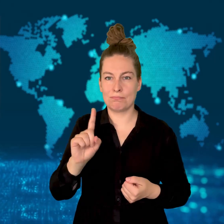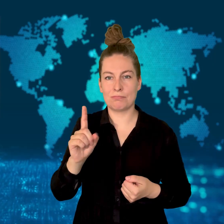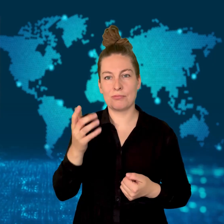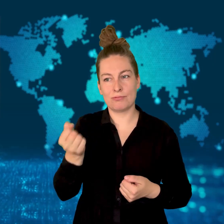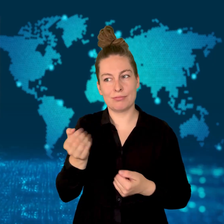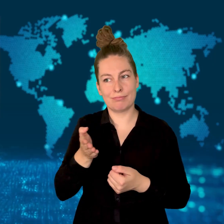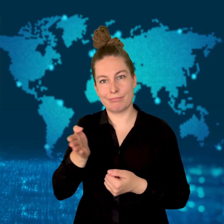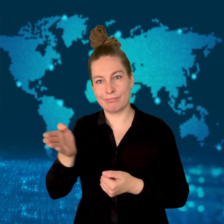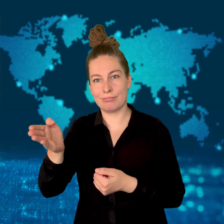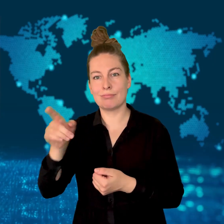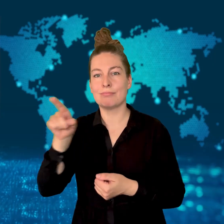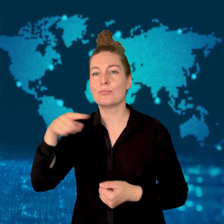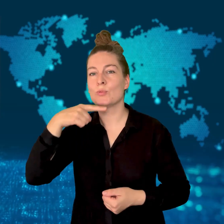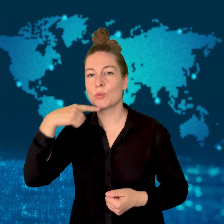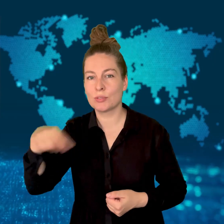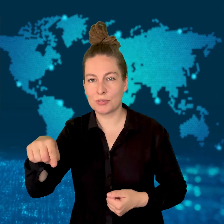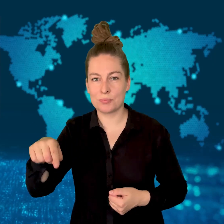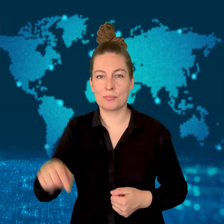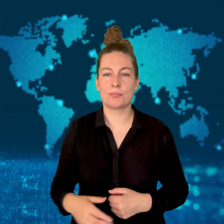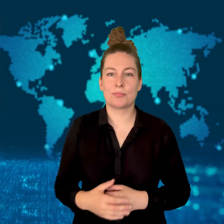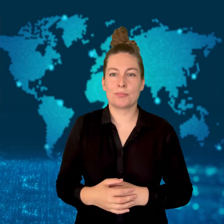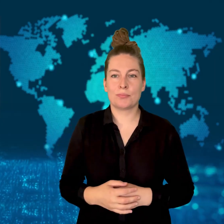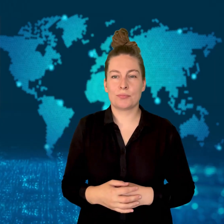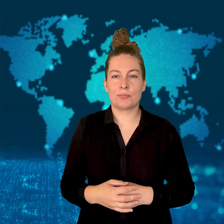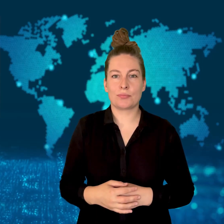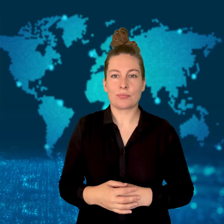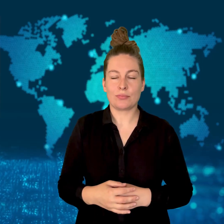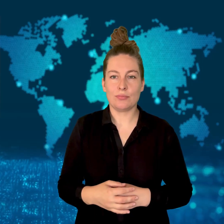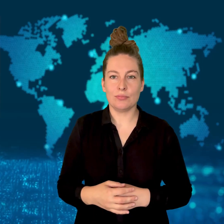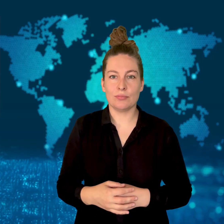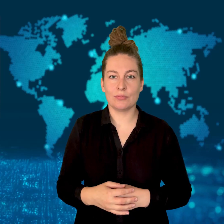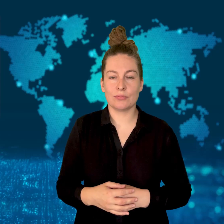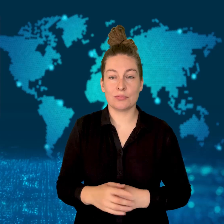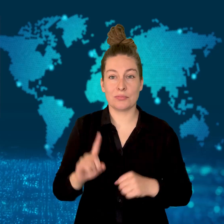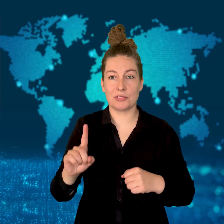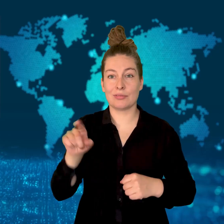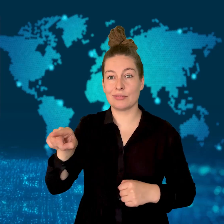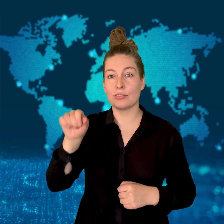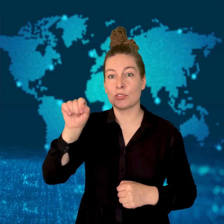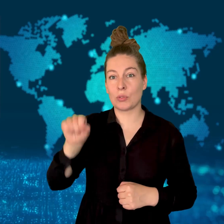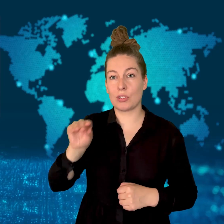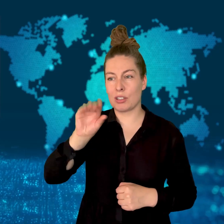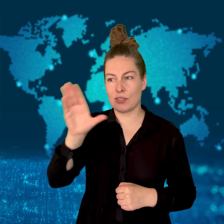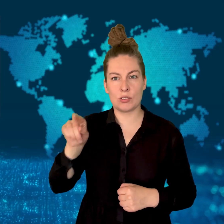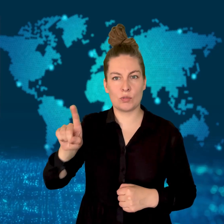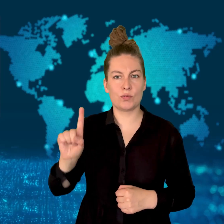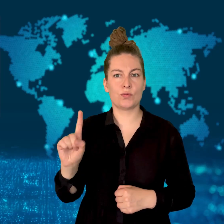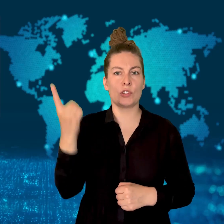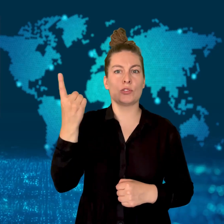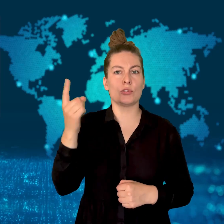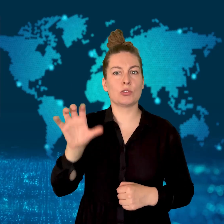The mission to Ukraine, the first of its kind by African leaders,